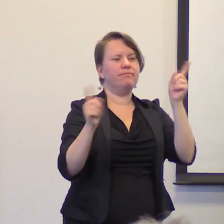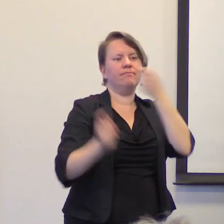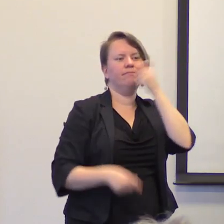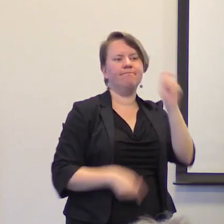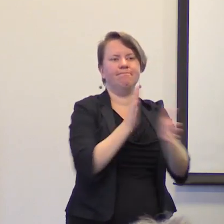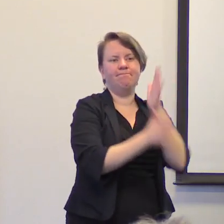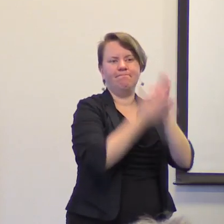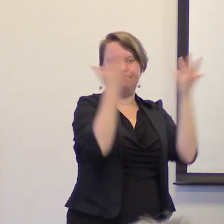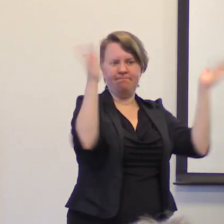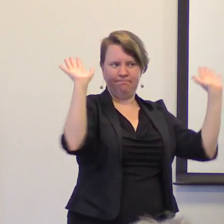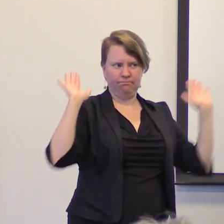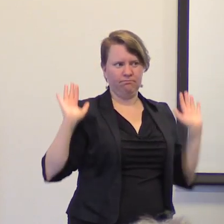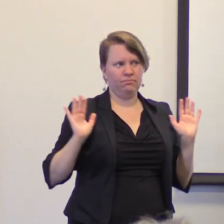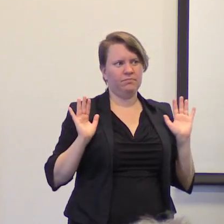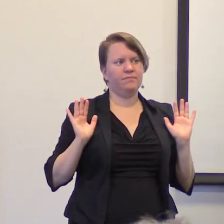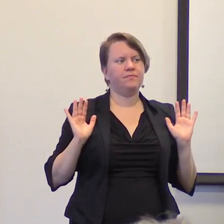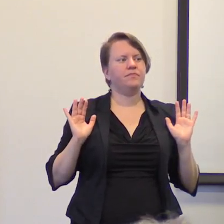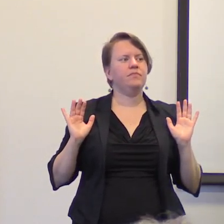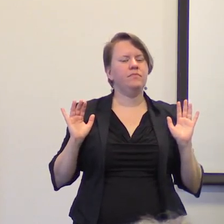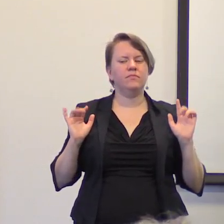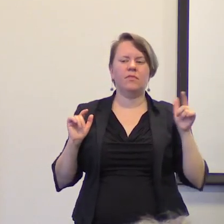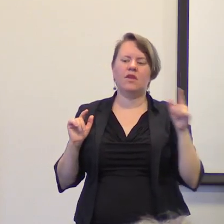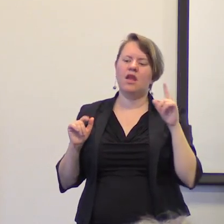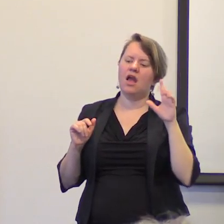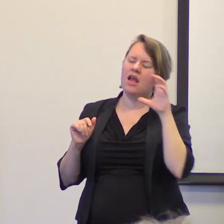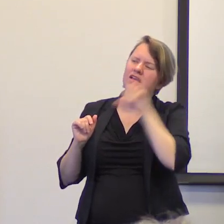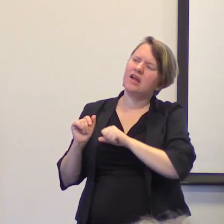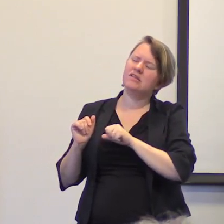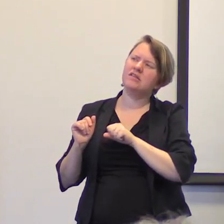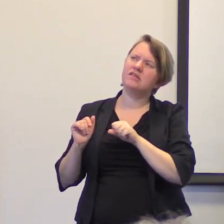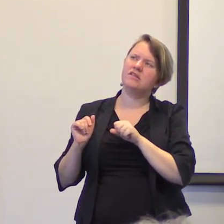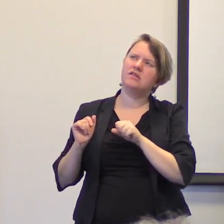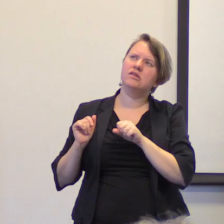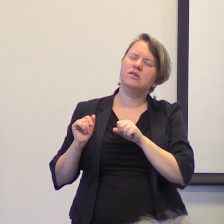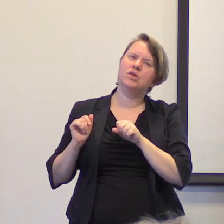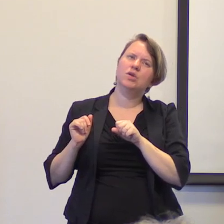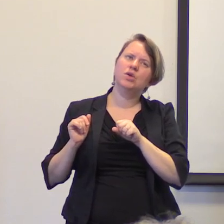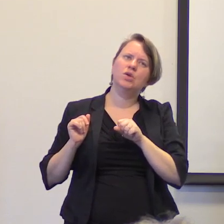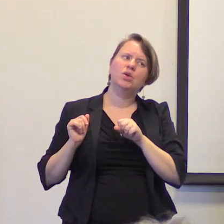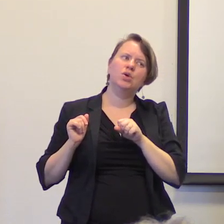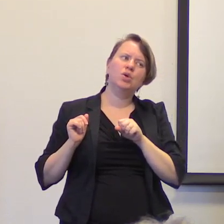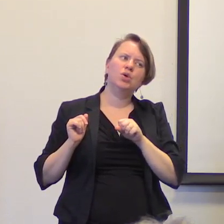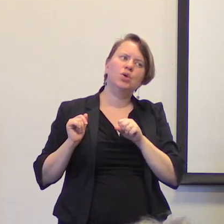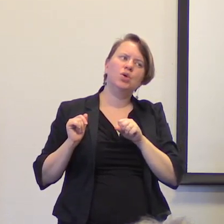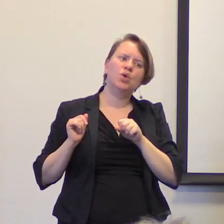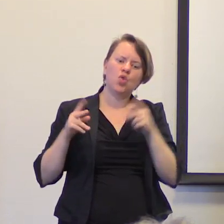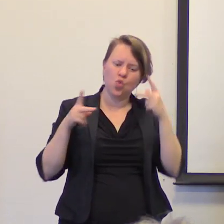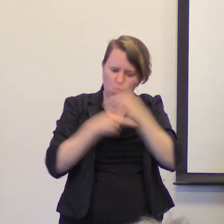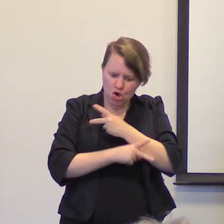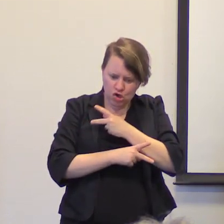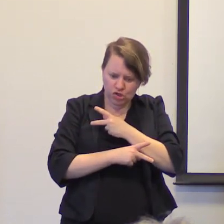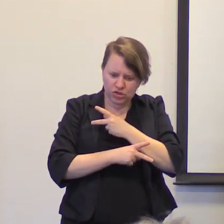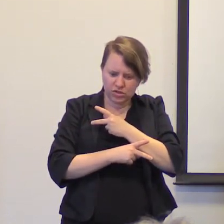Marco: I guess the worst instance in history that